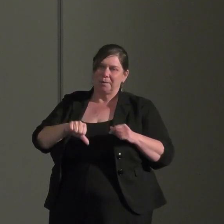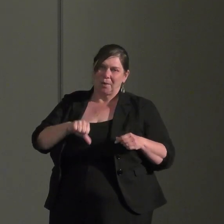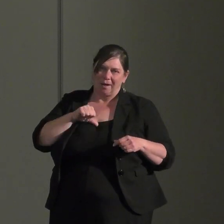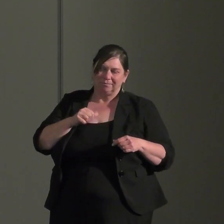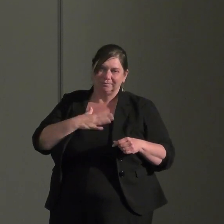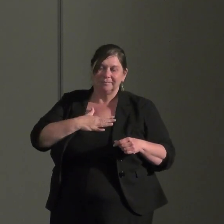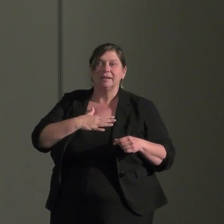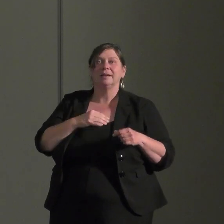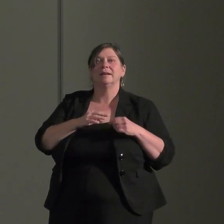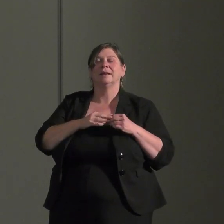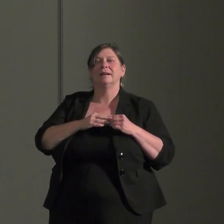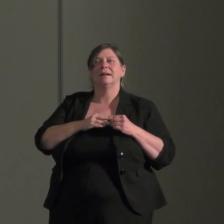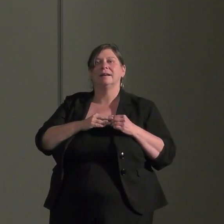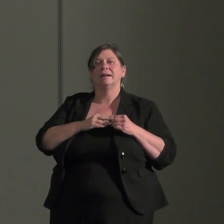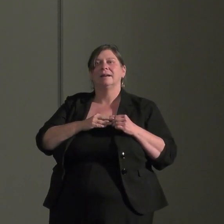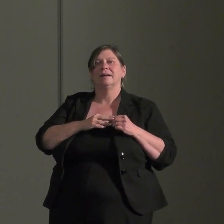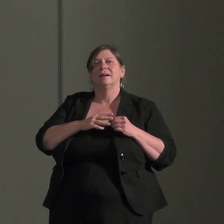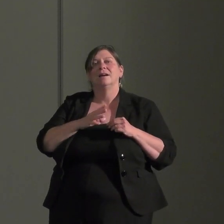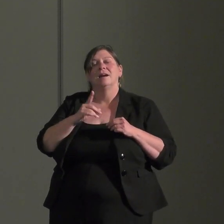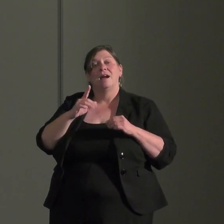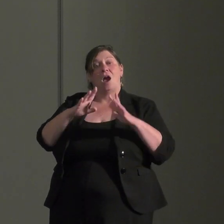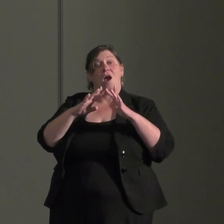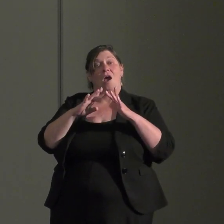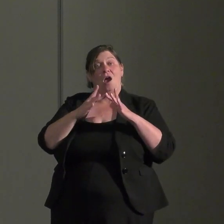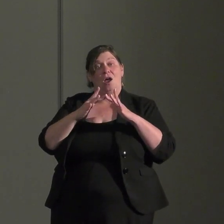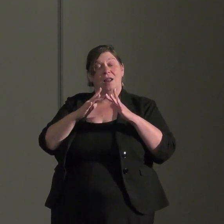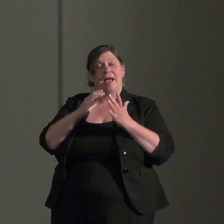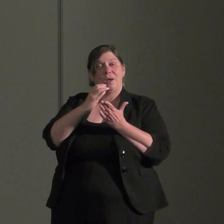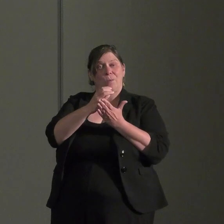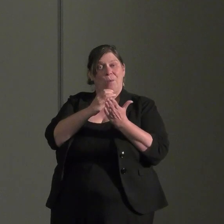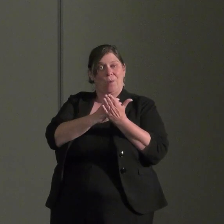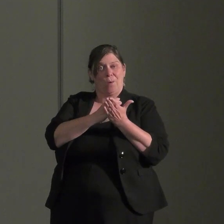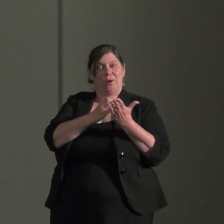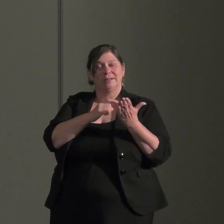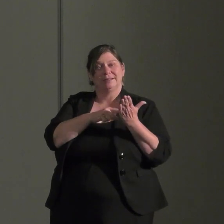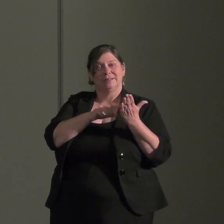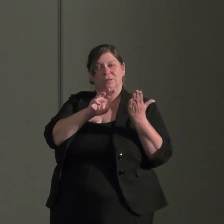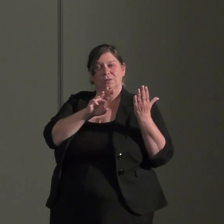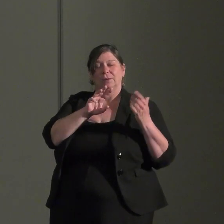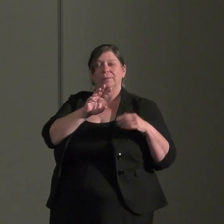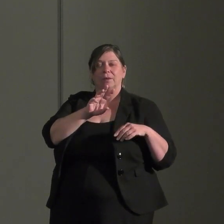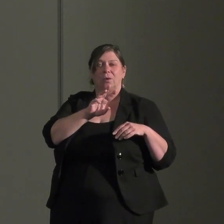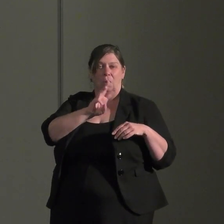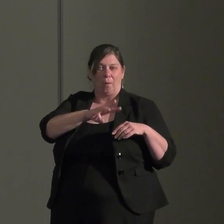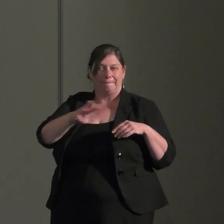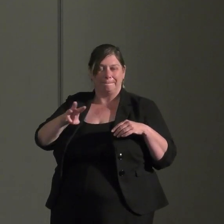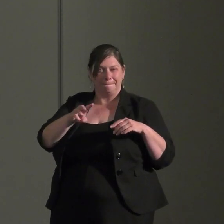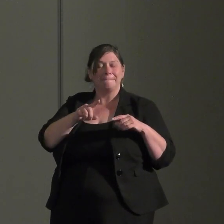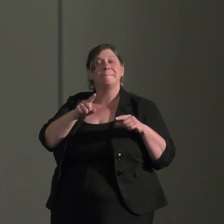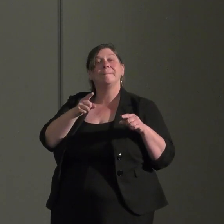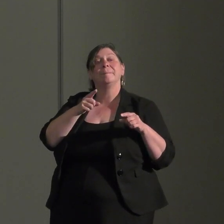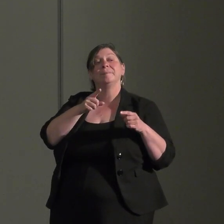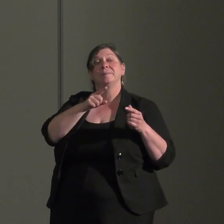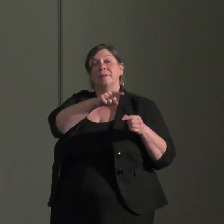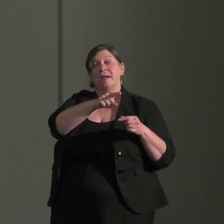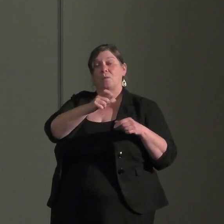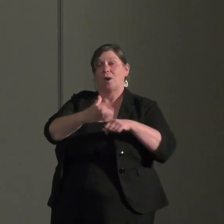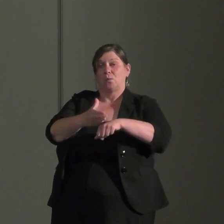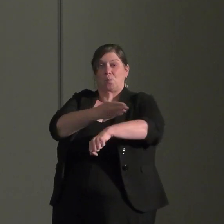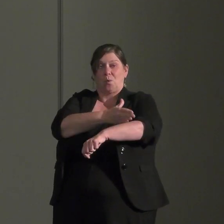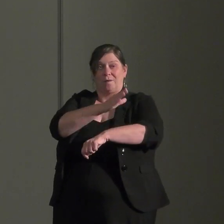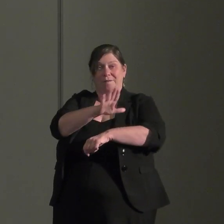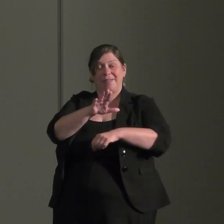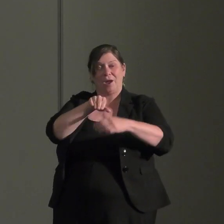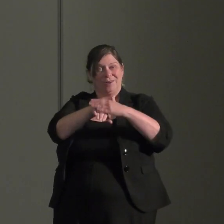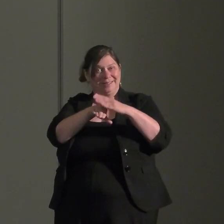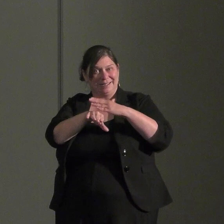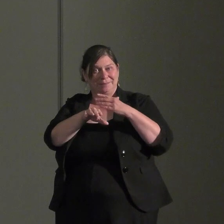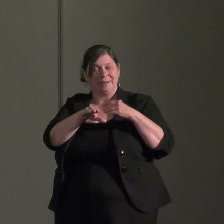It is for online course website. Where they wanted to improve the accessibility of their